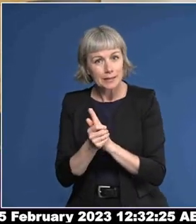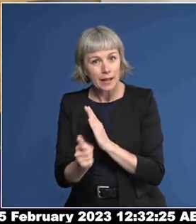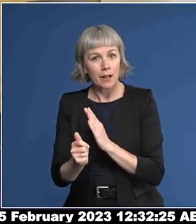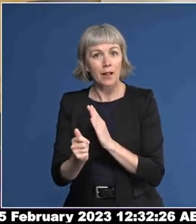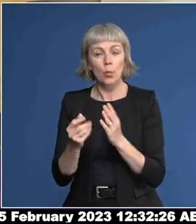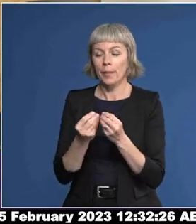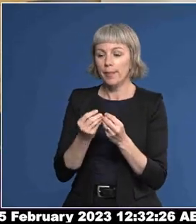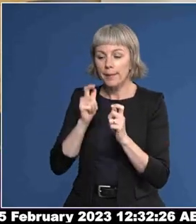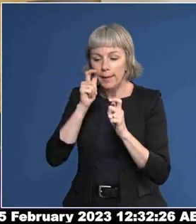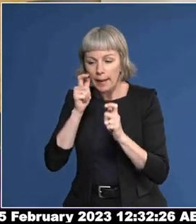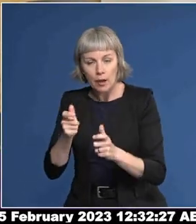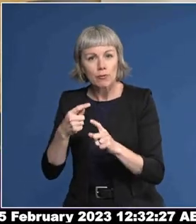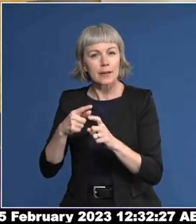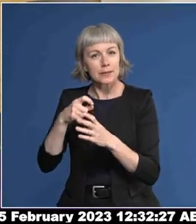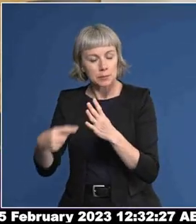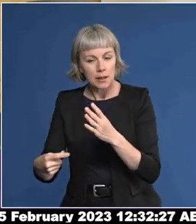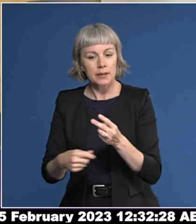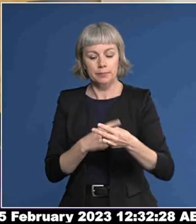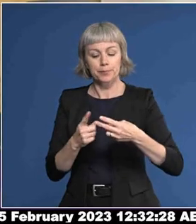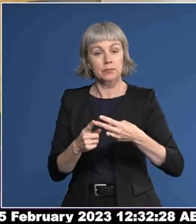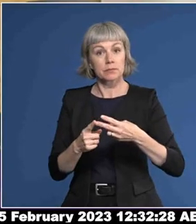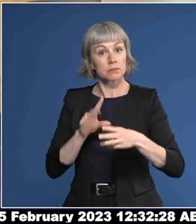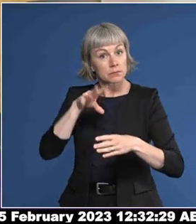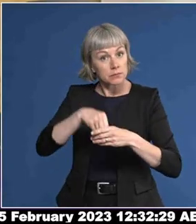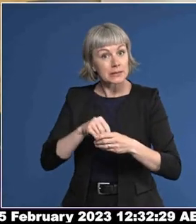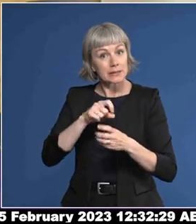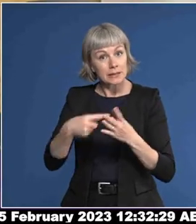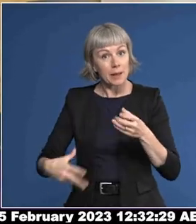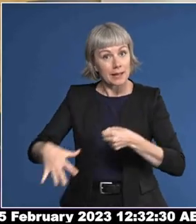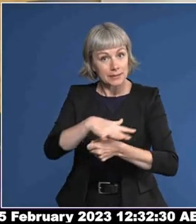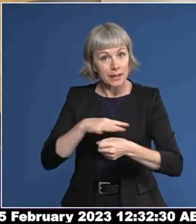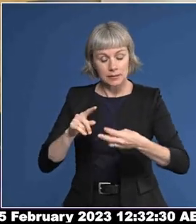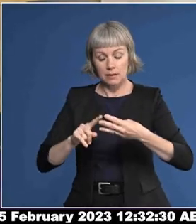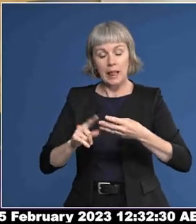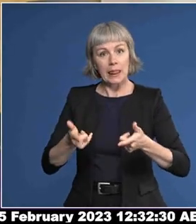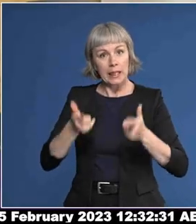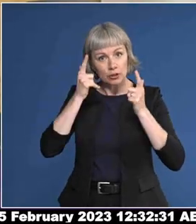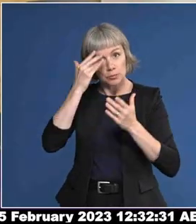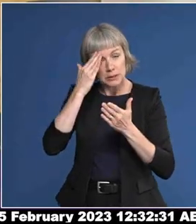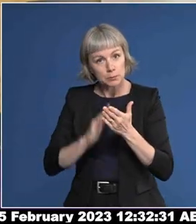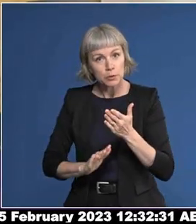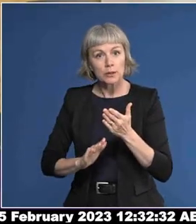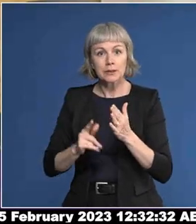disability sector; leadership values and ethics; corporate competencies; and risk